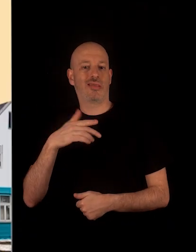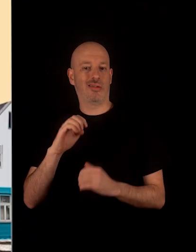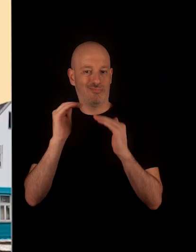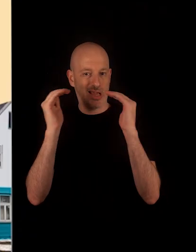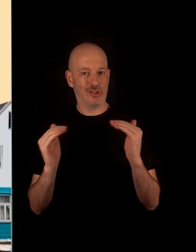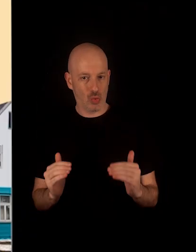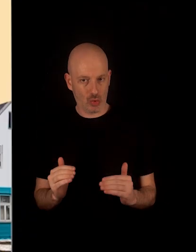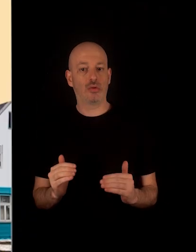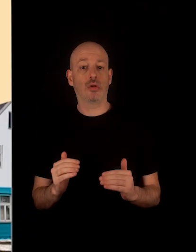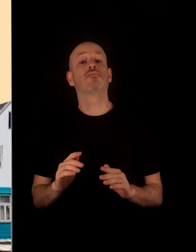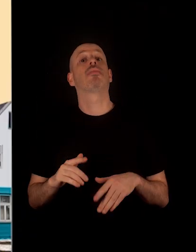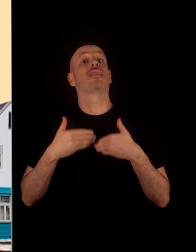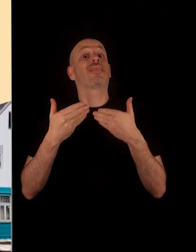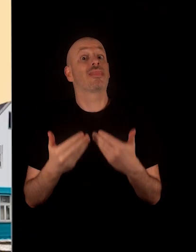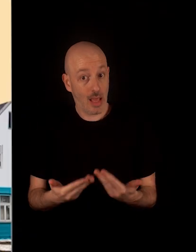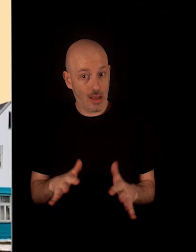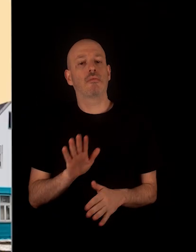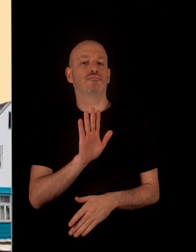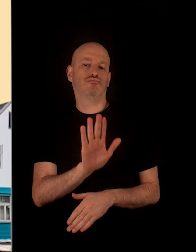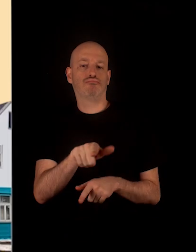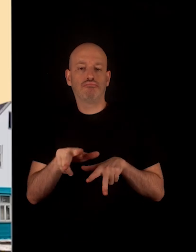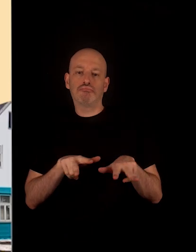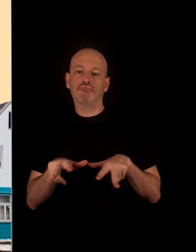And this is to cover expenses of food, local transportation.